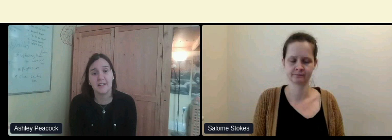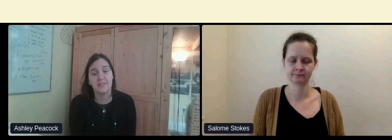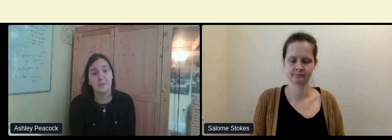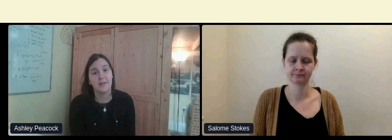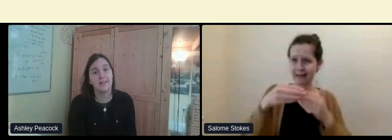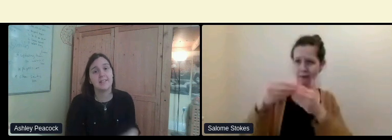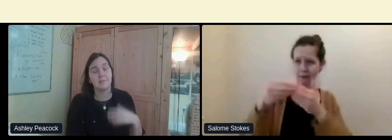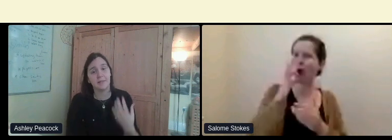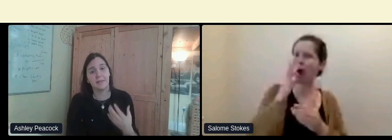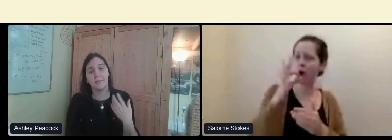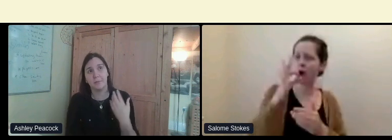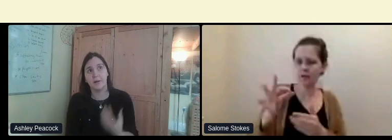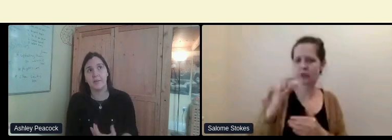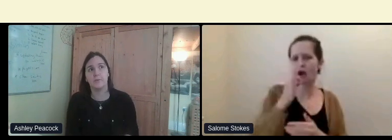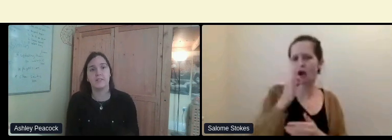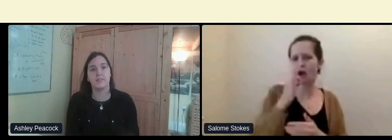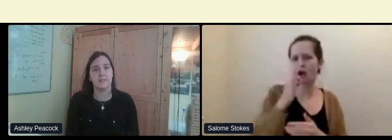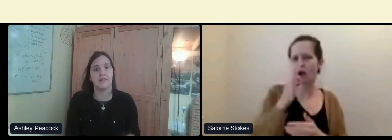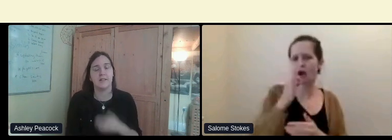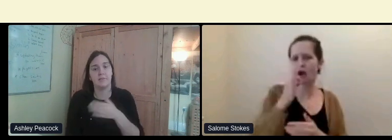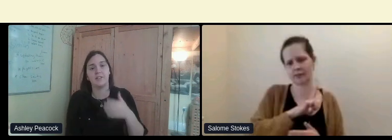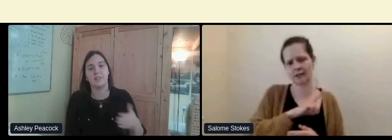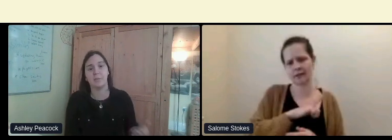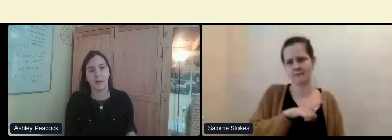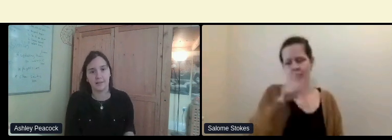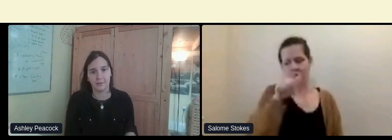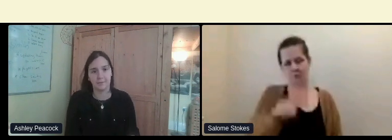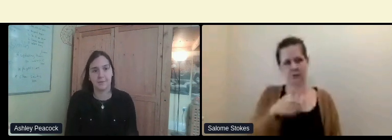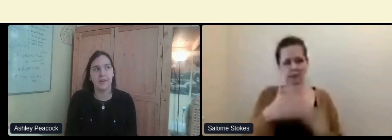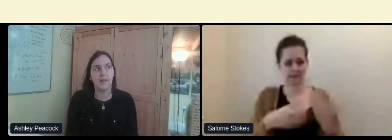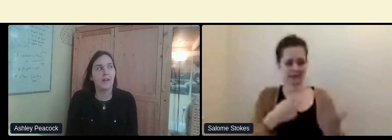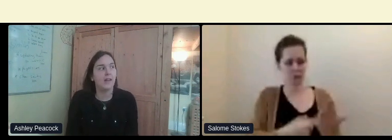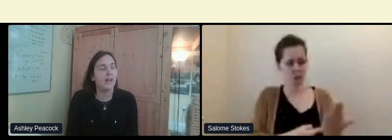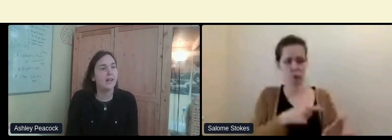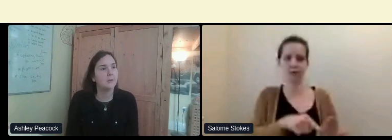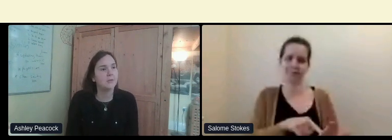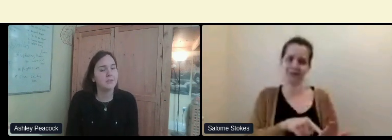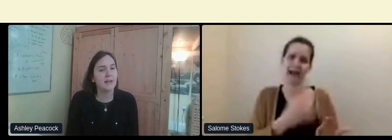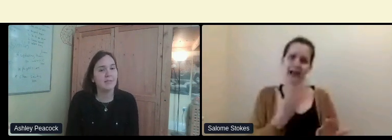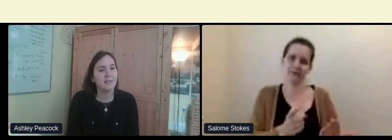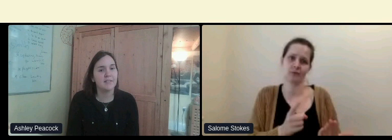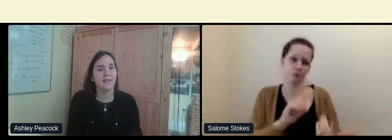if someone can explain why the rules exist and the rationale behind them. Also to have leaders